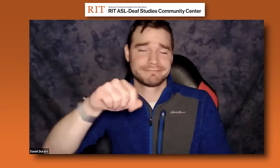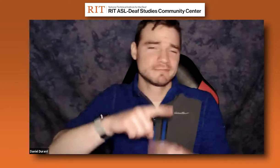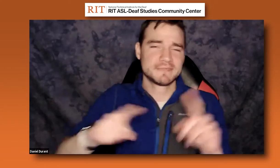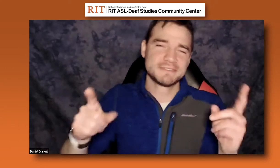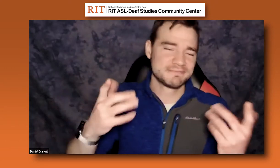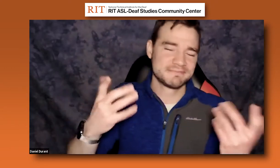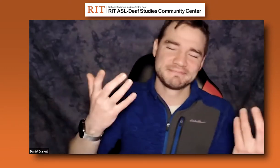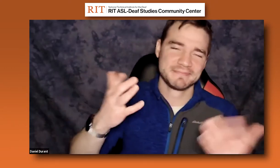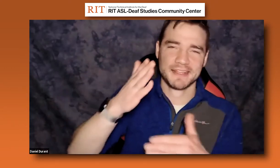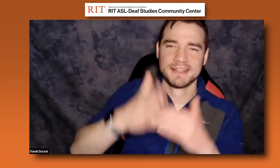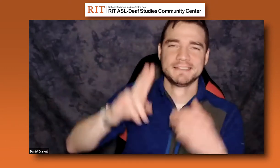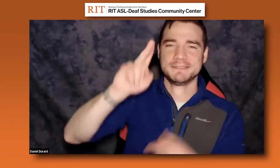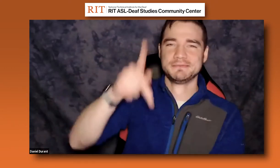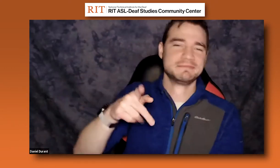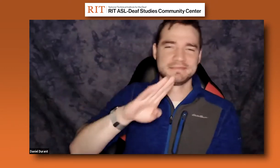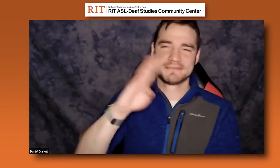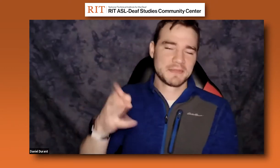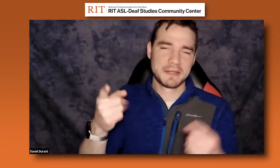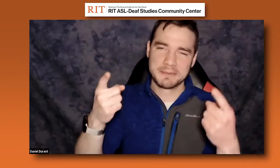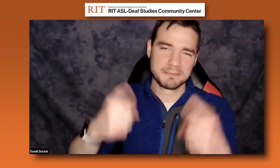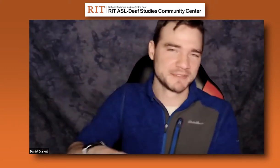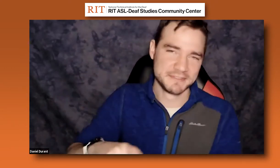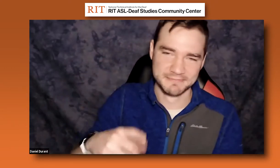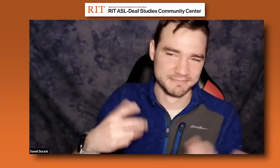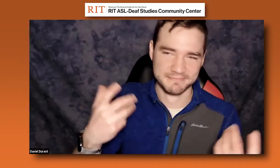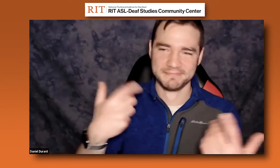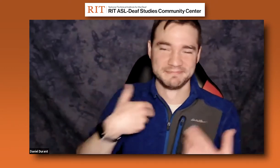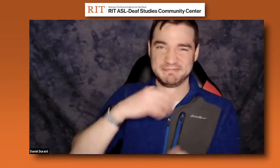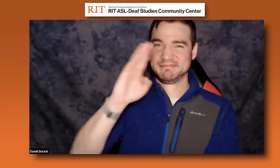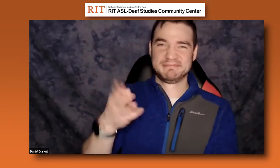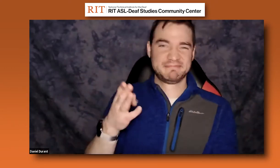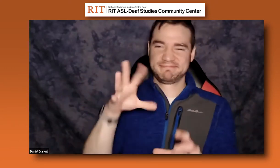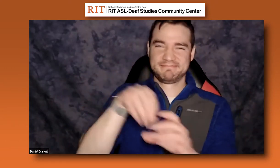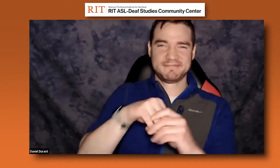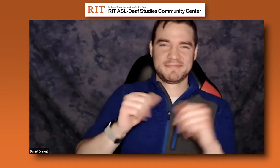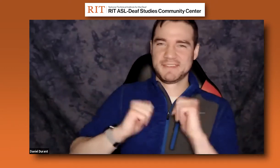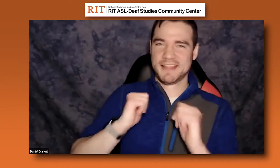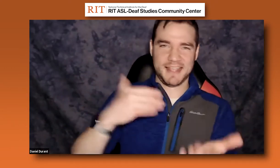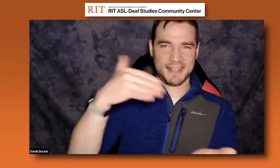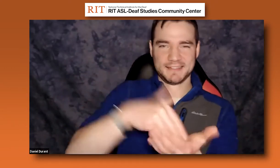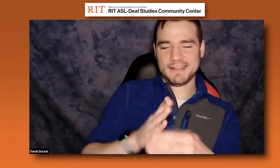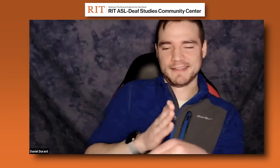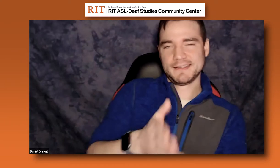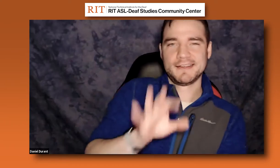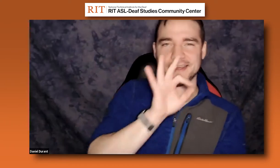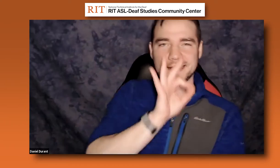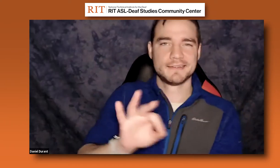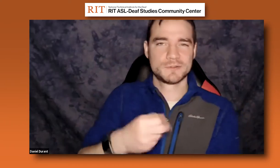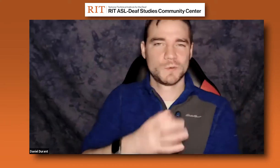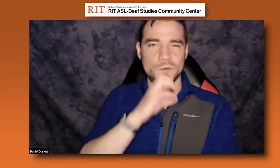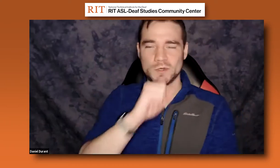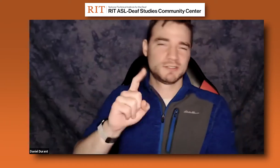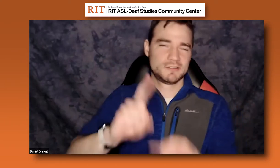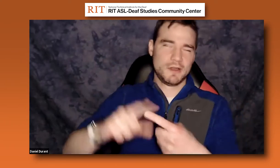and I thought, "Yeah, that'd work," but it never happened, unfortunately. I was never involved in theater again from 9